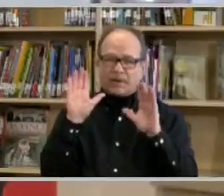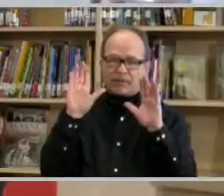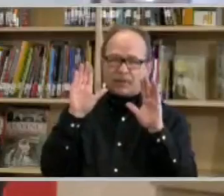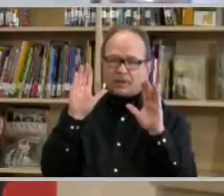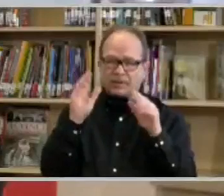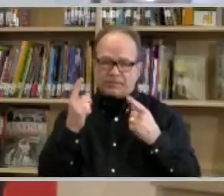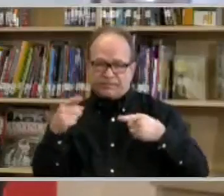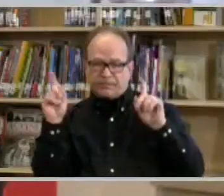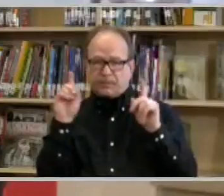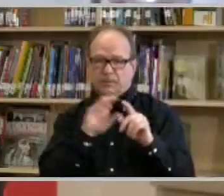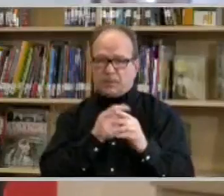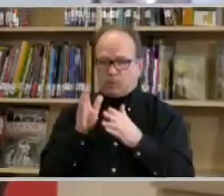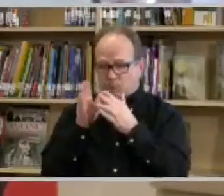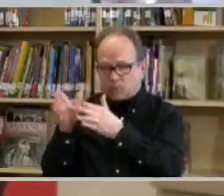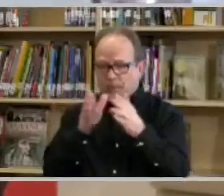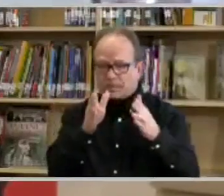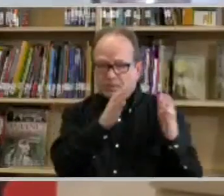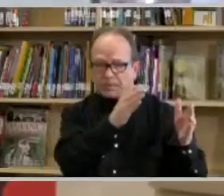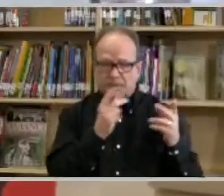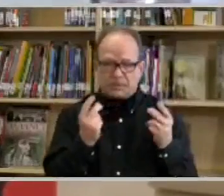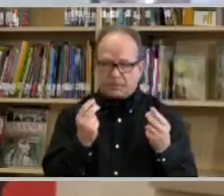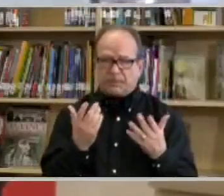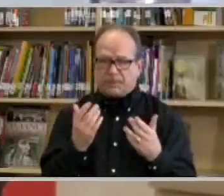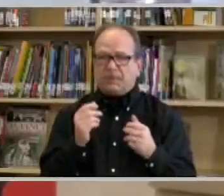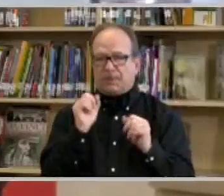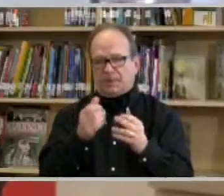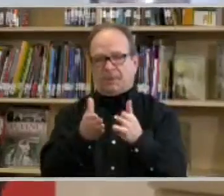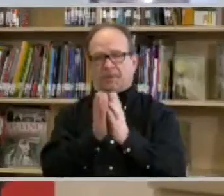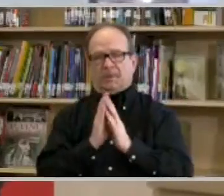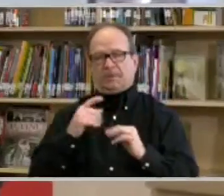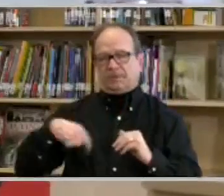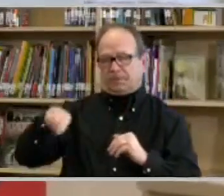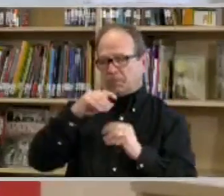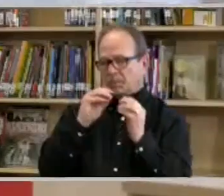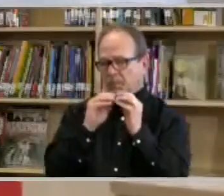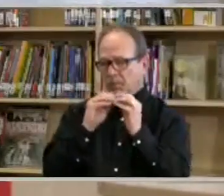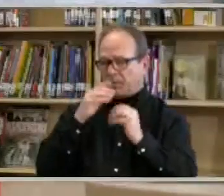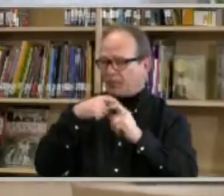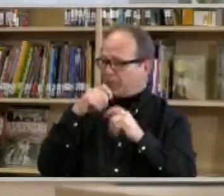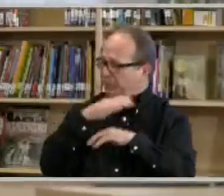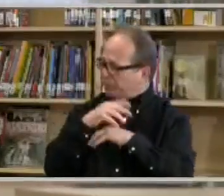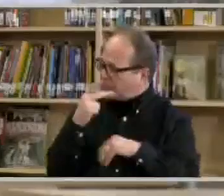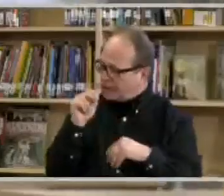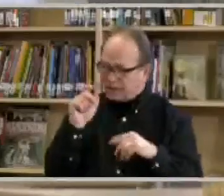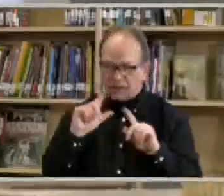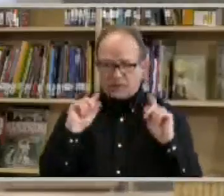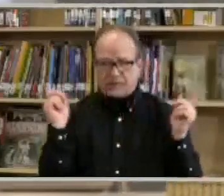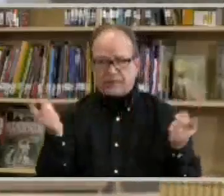EFFECTIVE POLICING STRATEGIES THAT YOU WANT TO SEE MORE OF. PERHAPS WE SHOULD TURN TO THIS